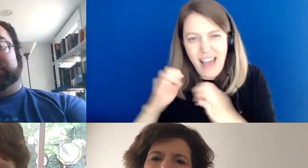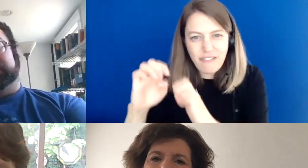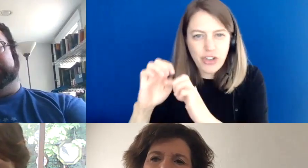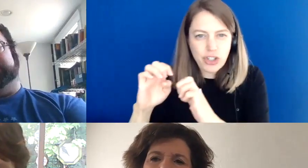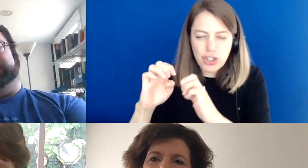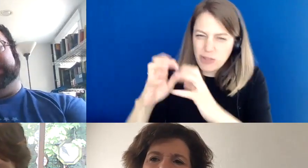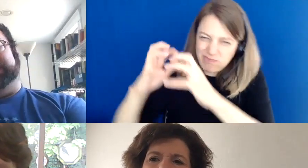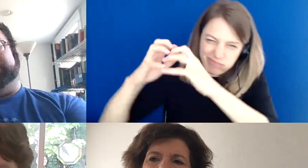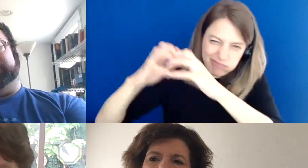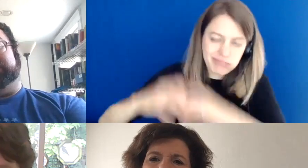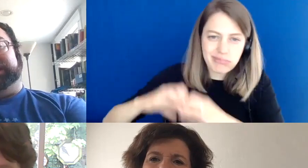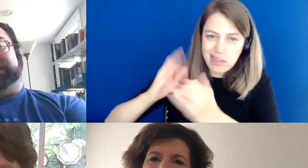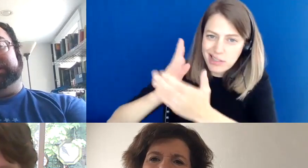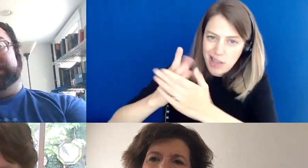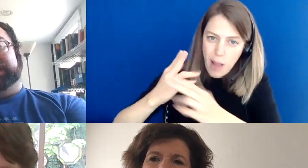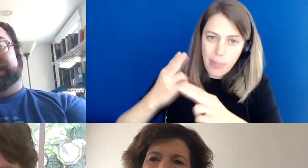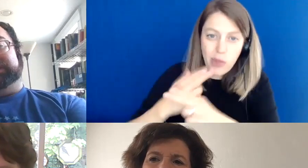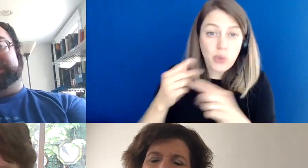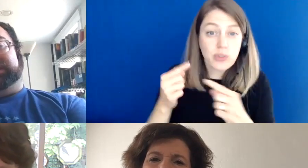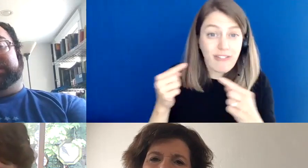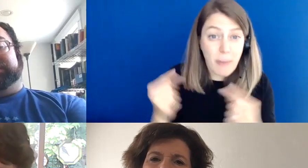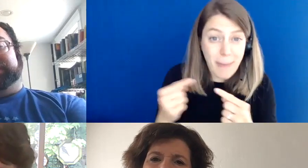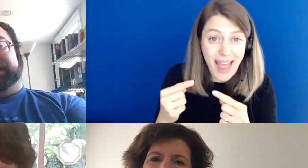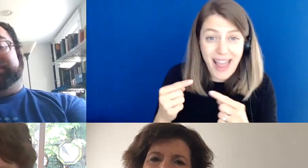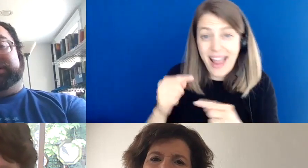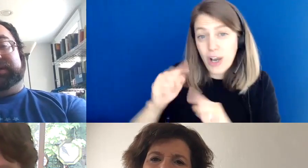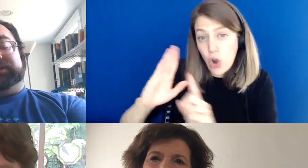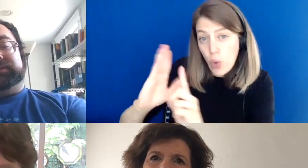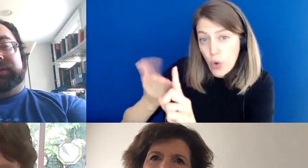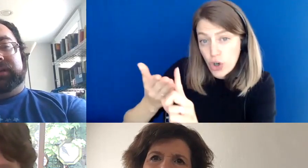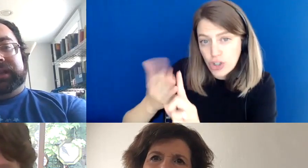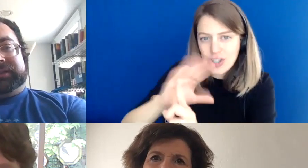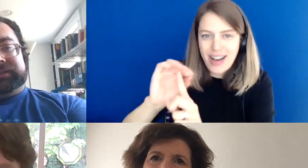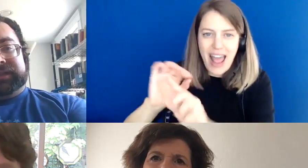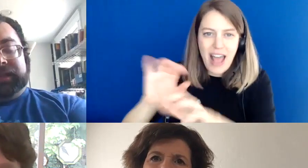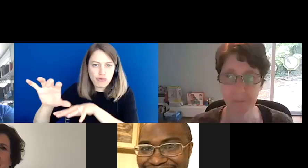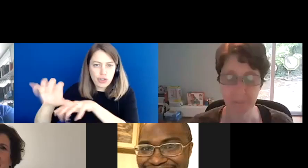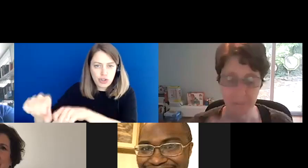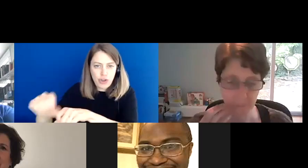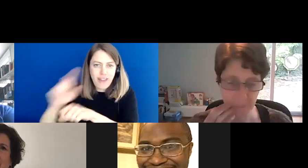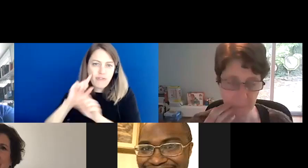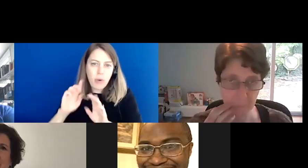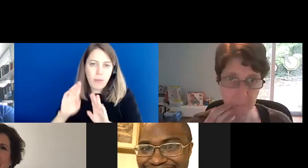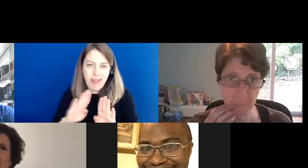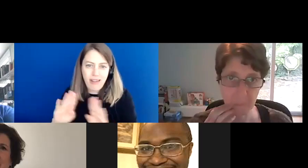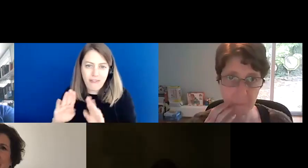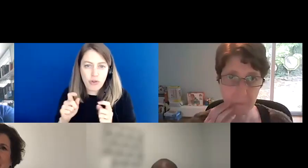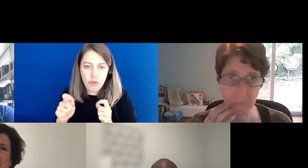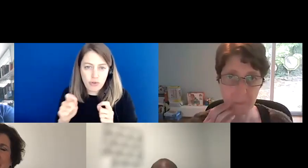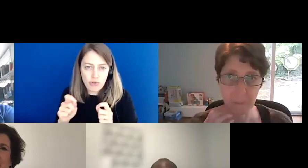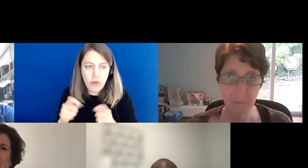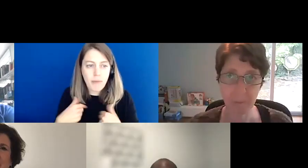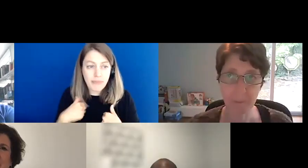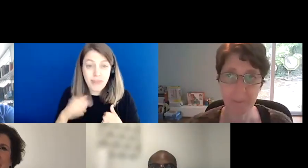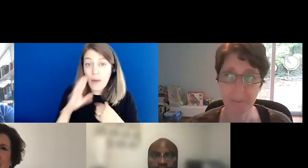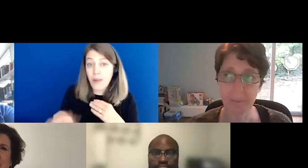coercion, and restraint as methods of behavioral control. I'll interject here that if you read the book,